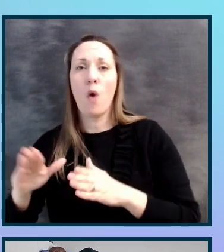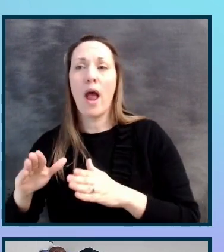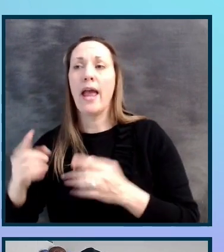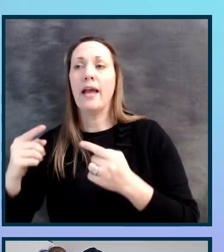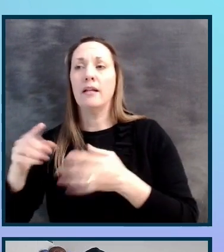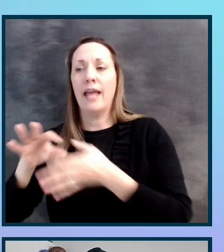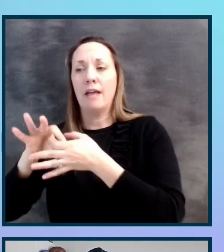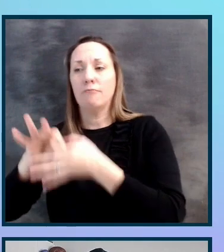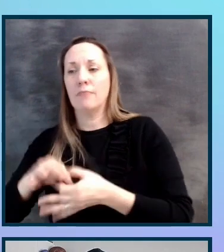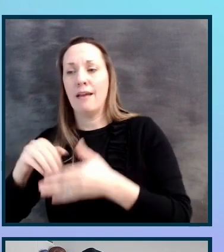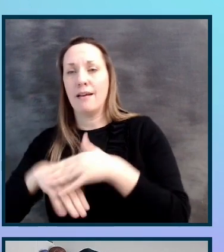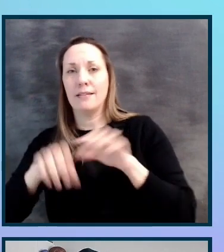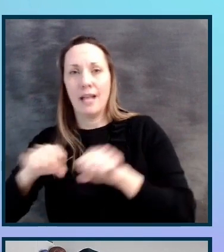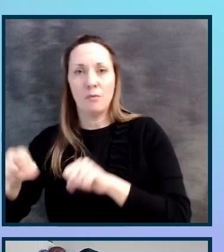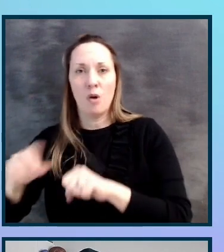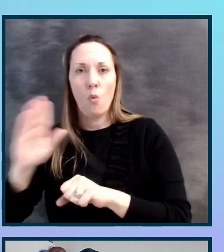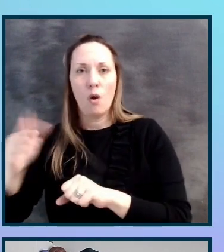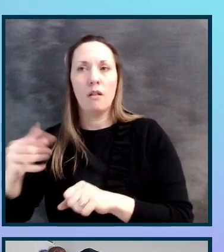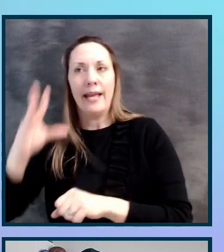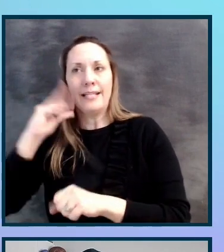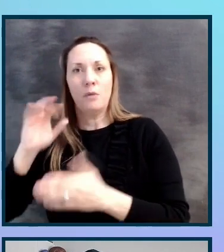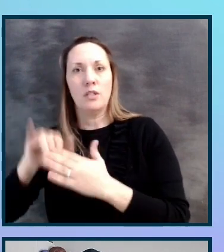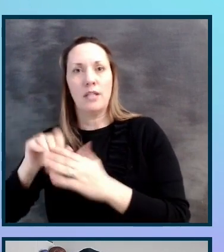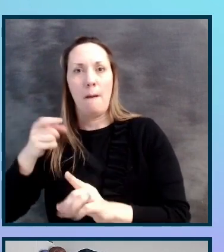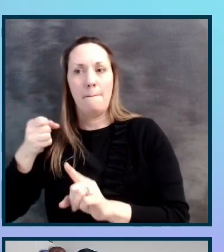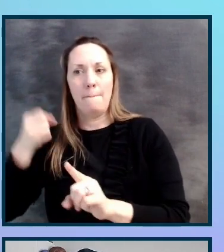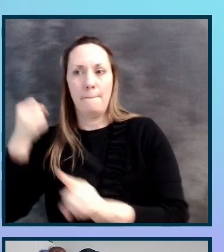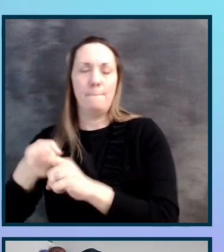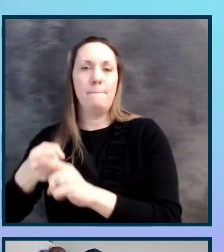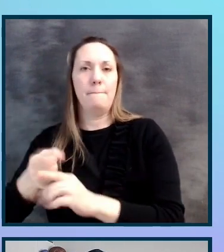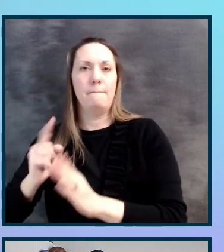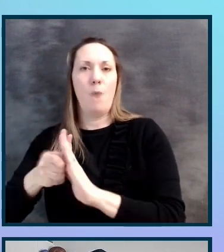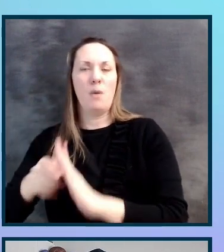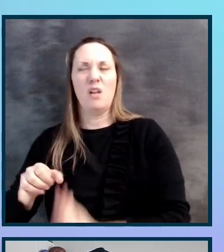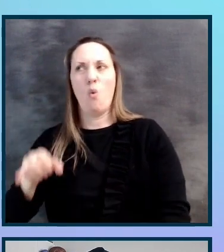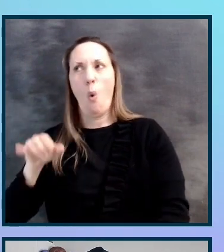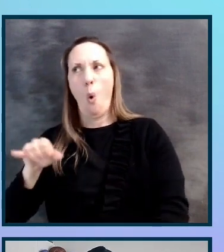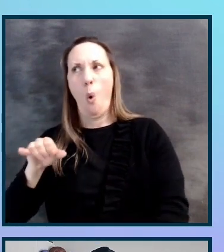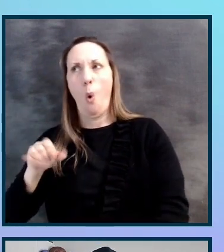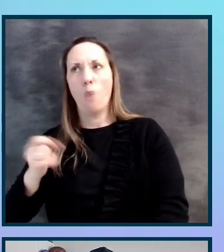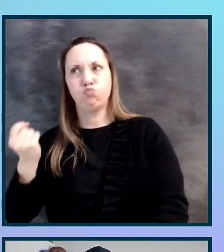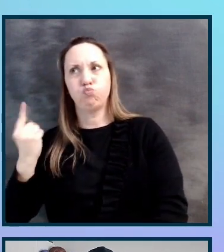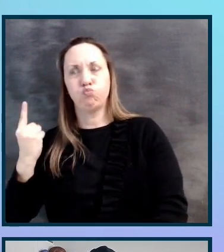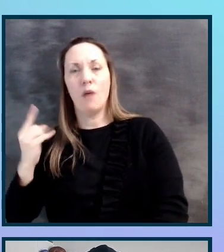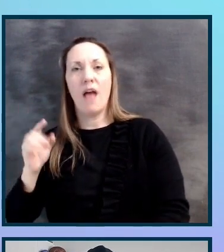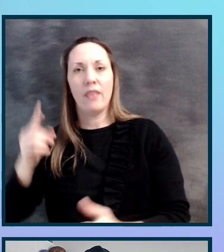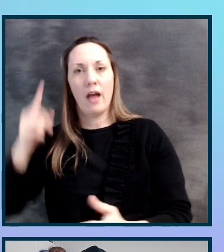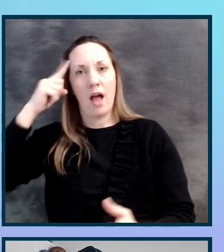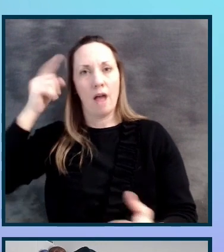of impact where they go, wow, I get it, right? And the click happens, this was mine.